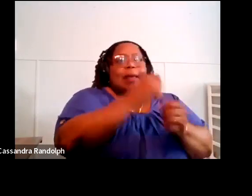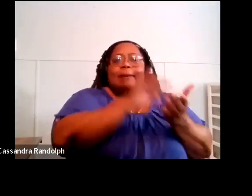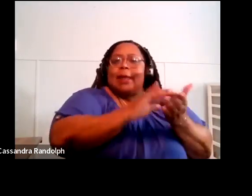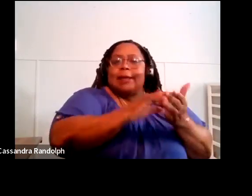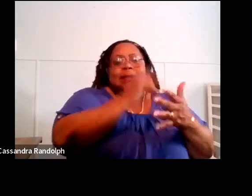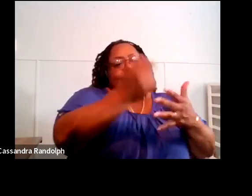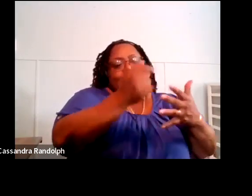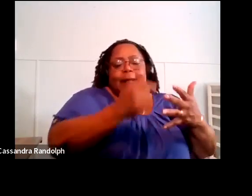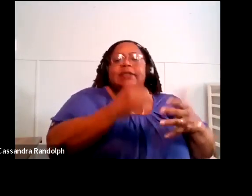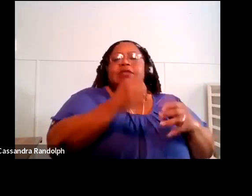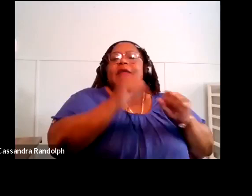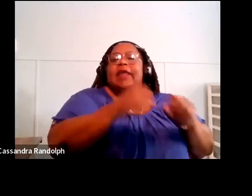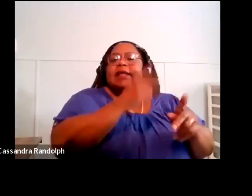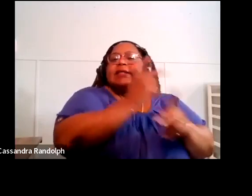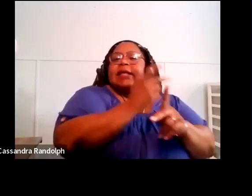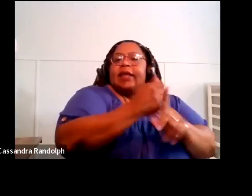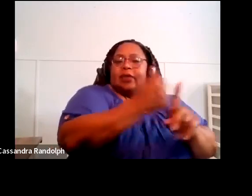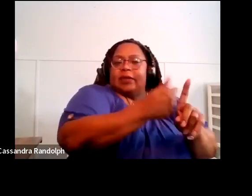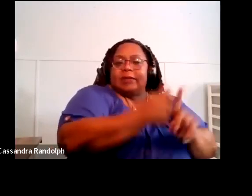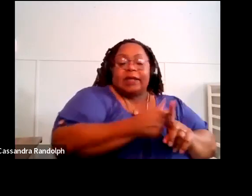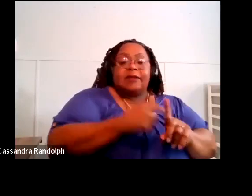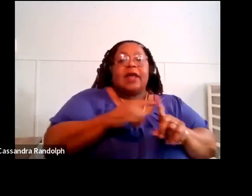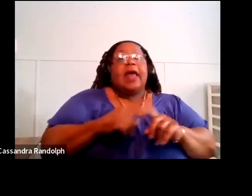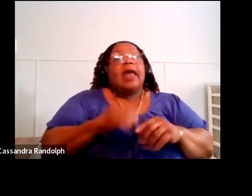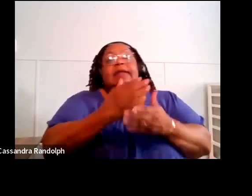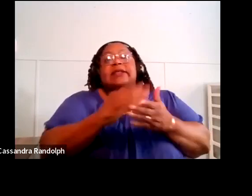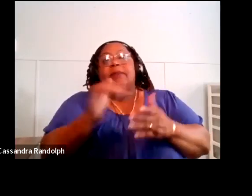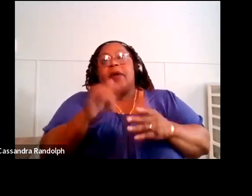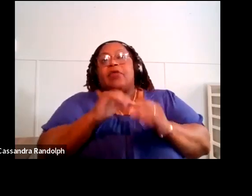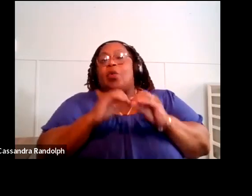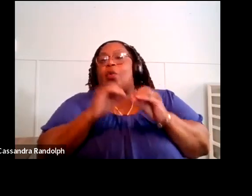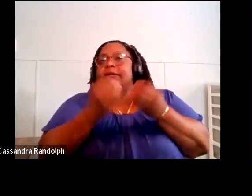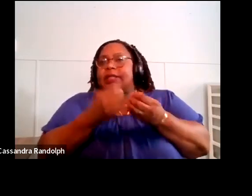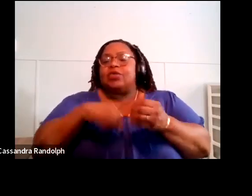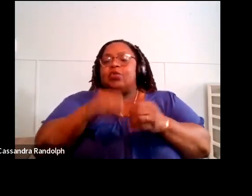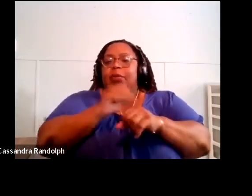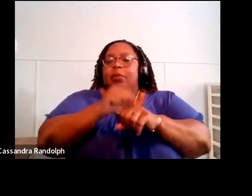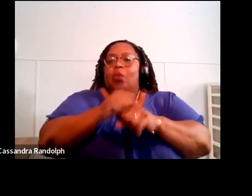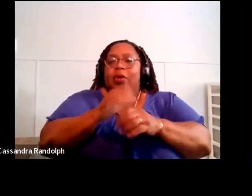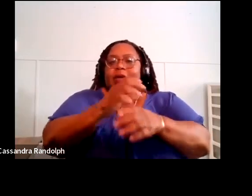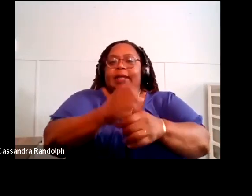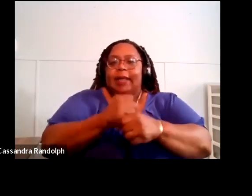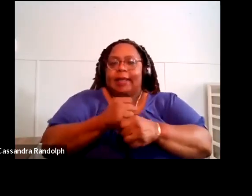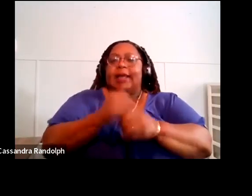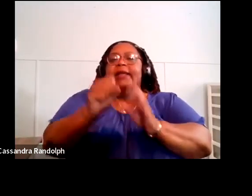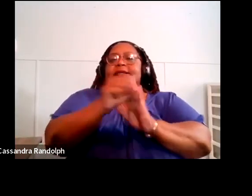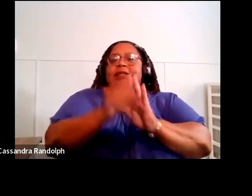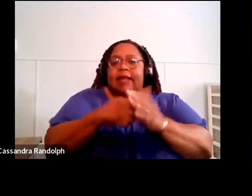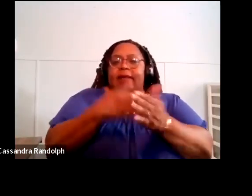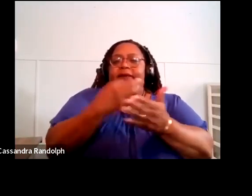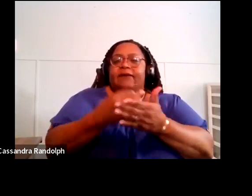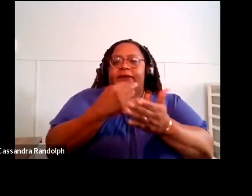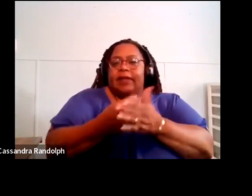custody, whether Cambridge Springs or SCI Muncie, they could get that back home. They can get treatment, health, medicine.